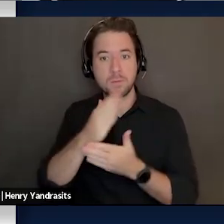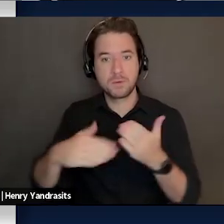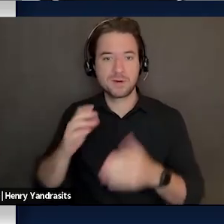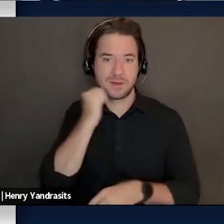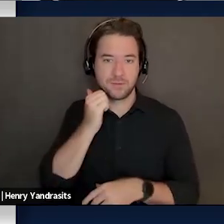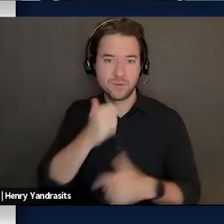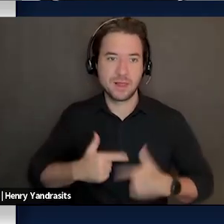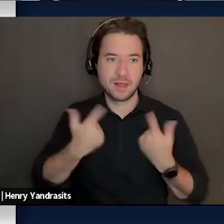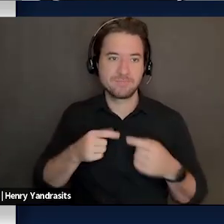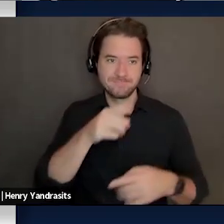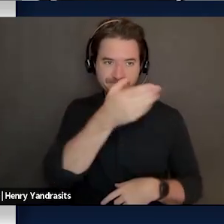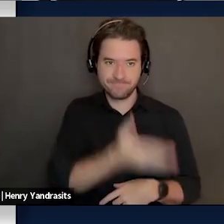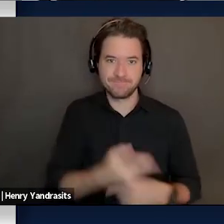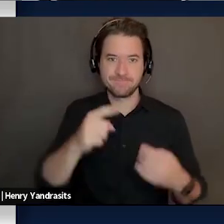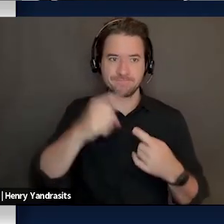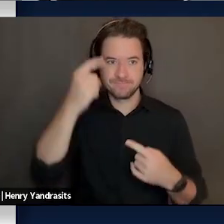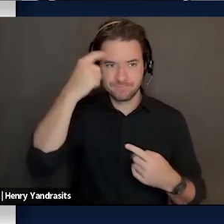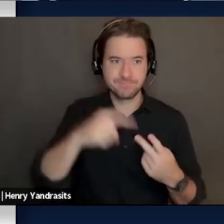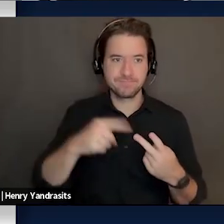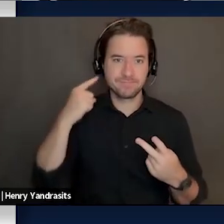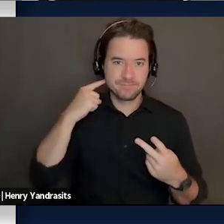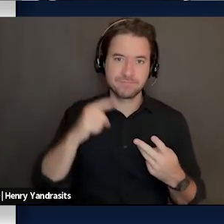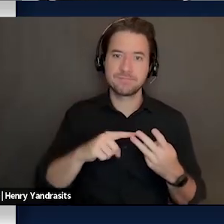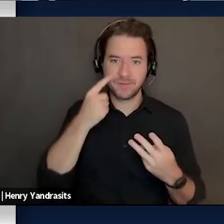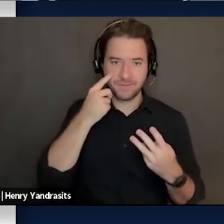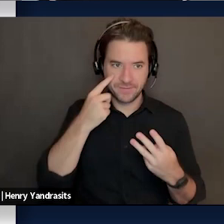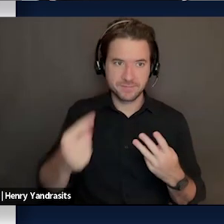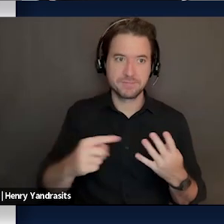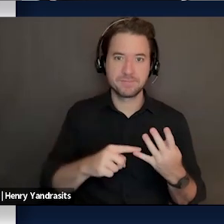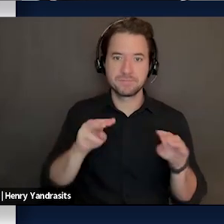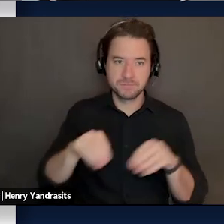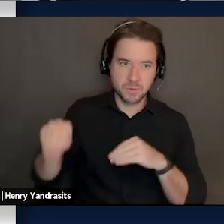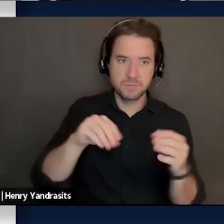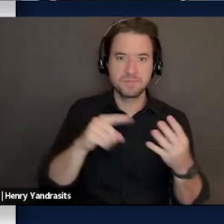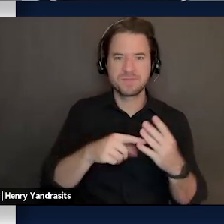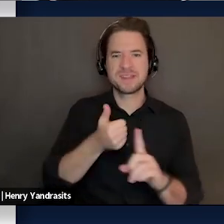hearing, vision. mobility, self-care.